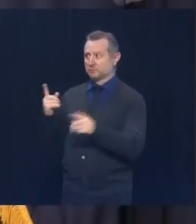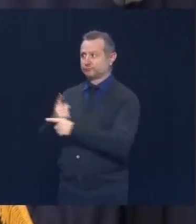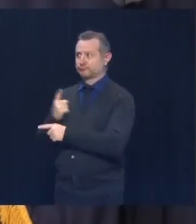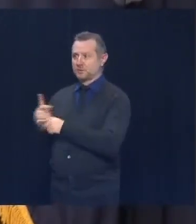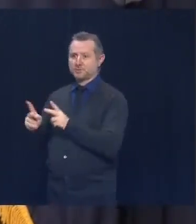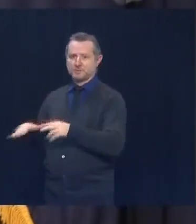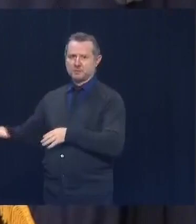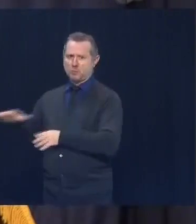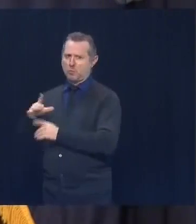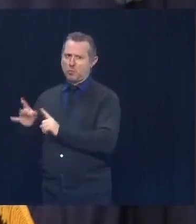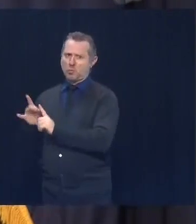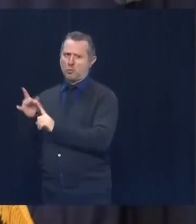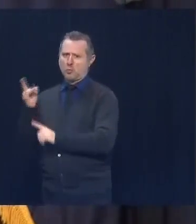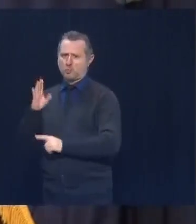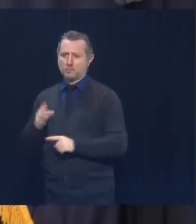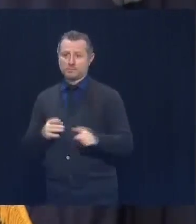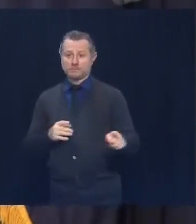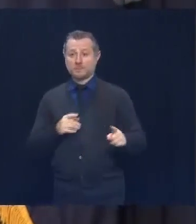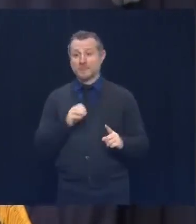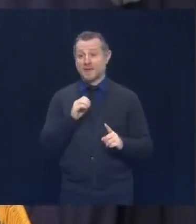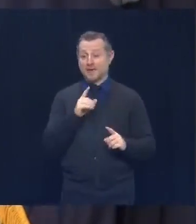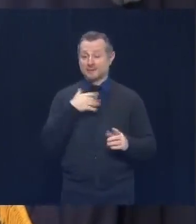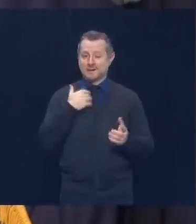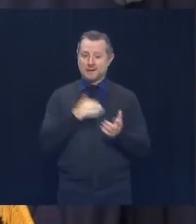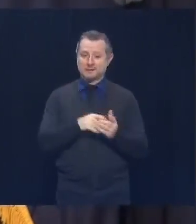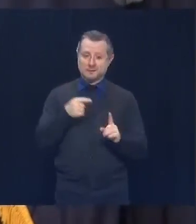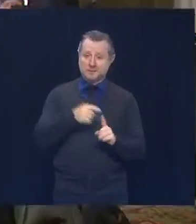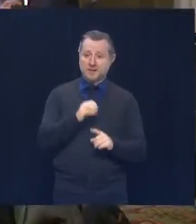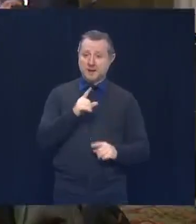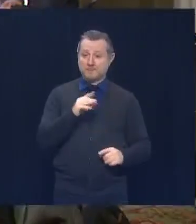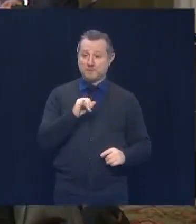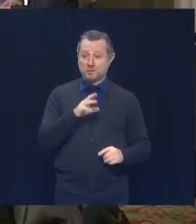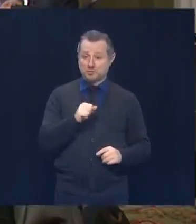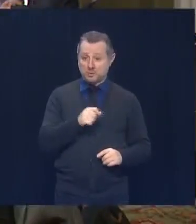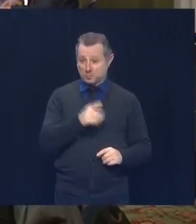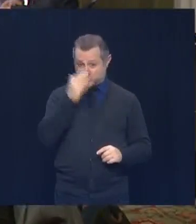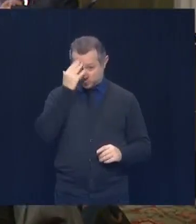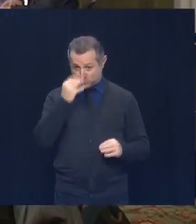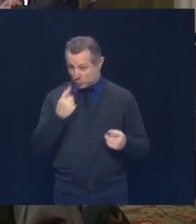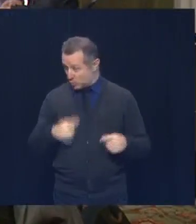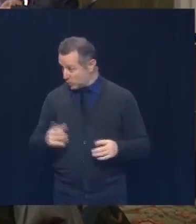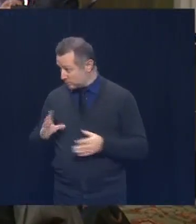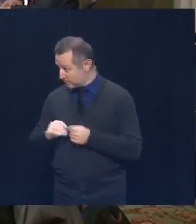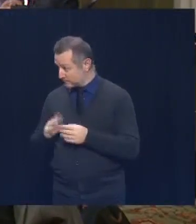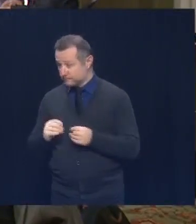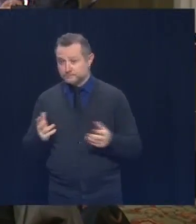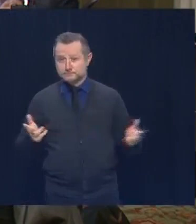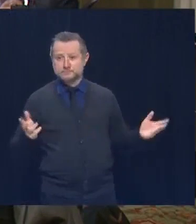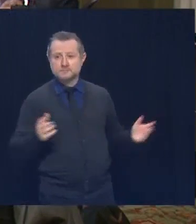JOB WITH COVID OVERALL. WE'VE DONE TESTING. A LOWER RATE IN GENERAL PRISONS